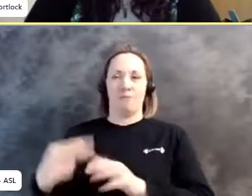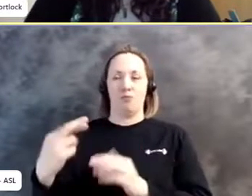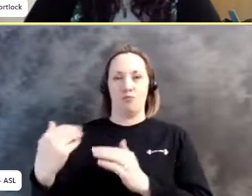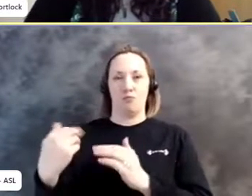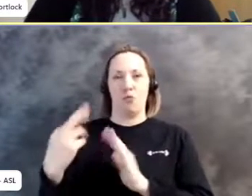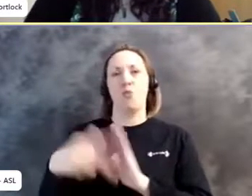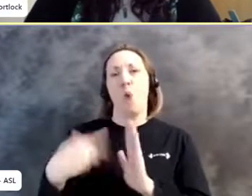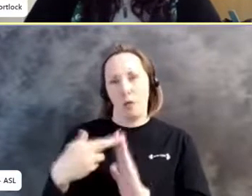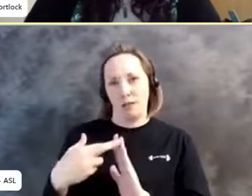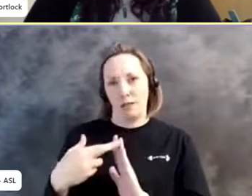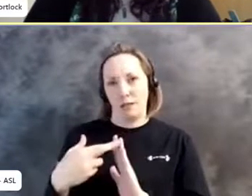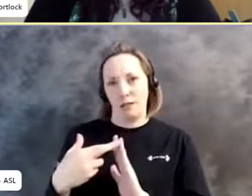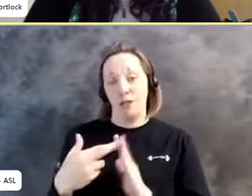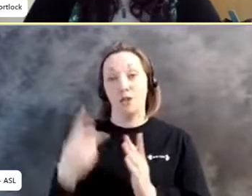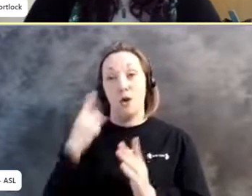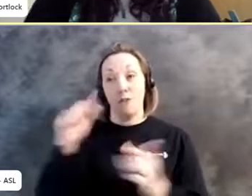or two later there was 100%